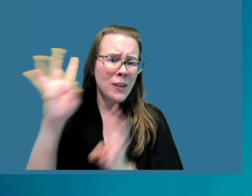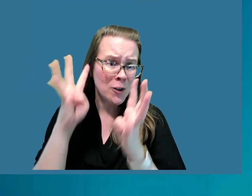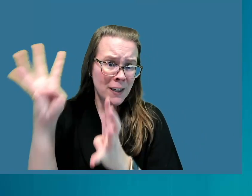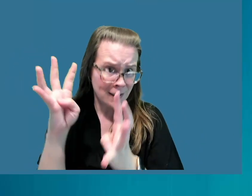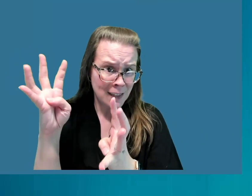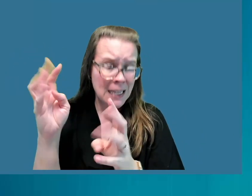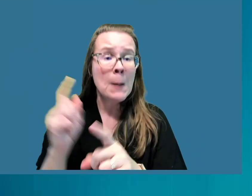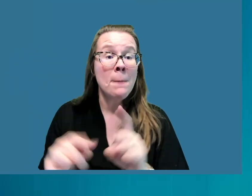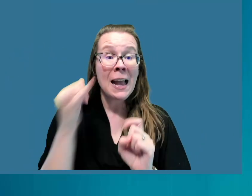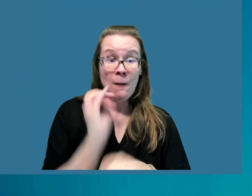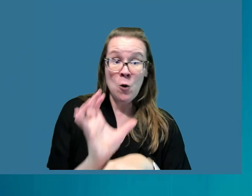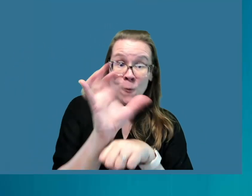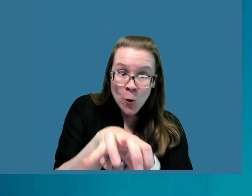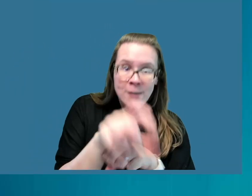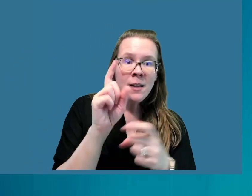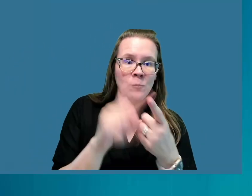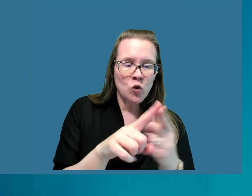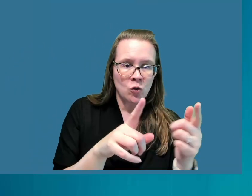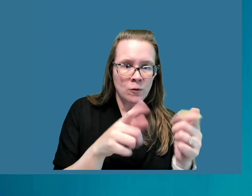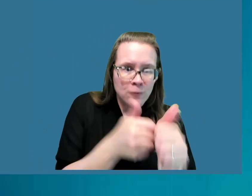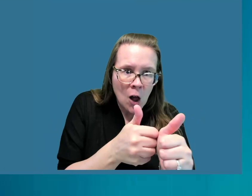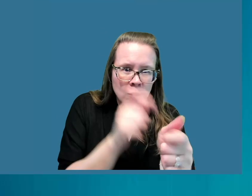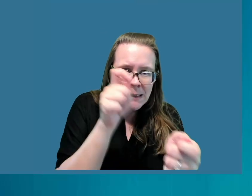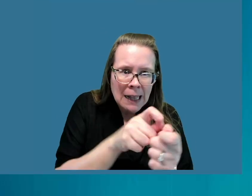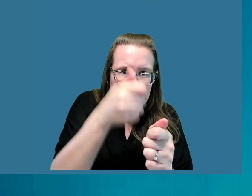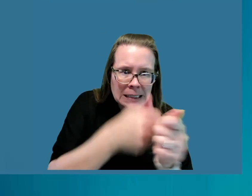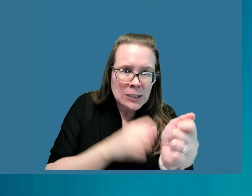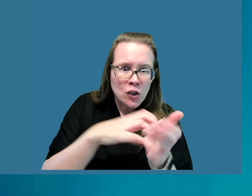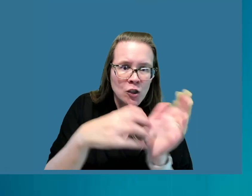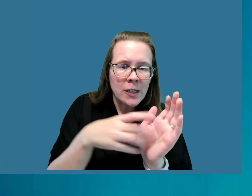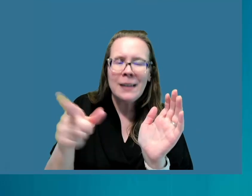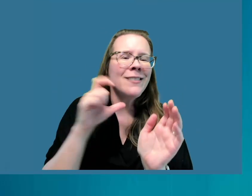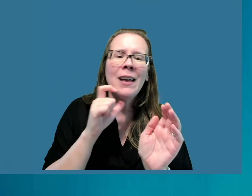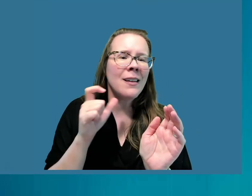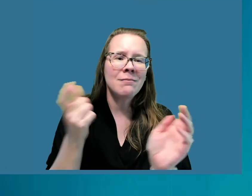cookies later. Sometimes they won't, and you know that's also fine. But it's no fun if